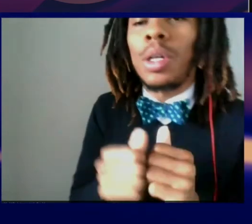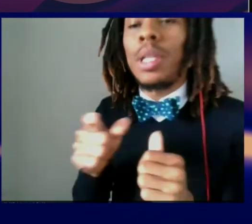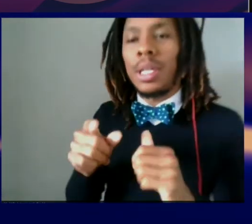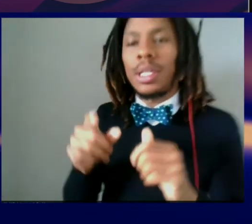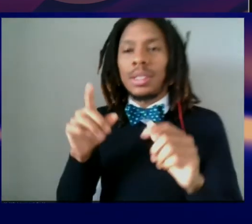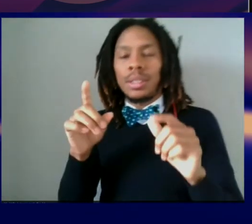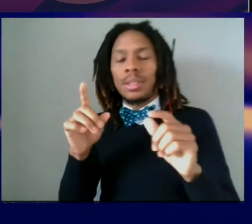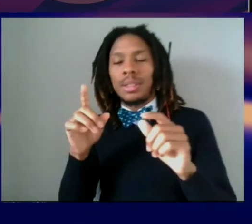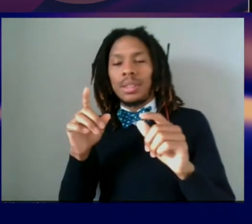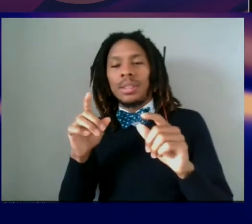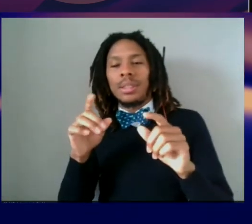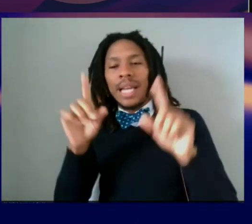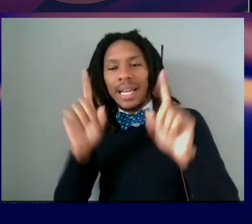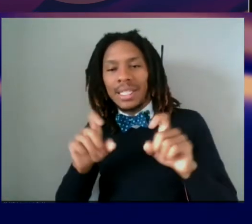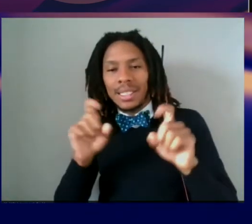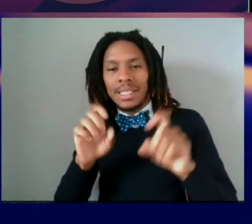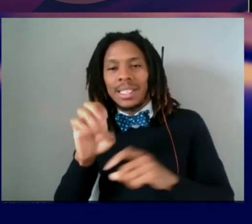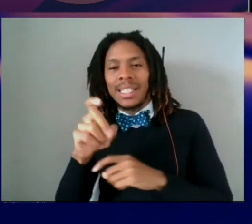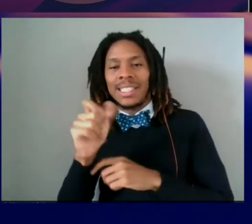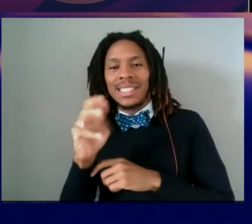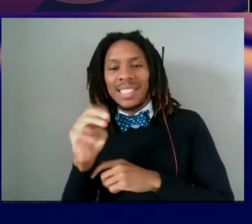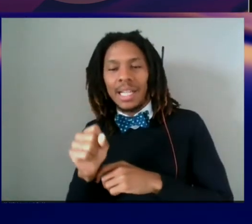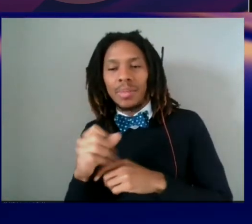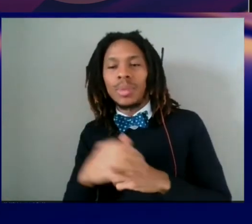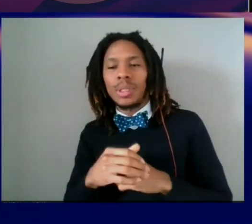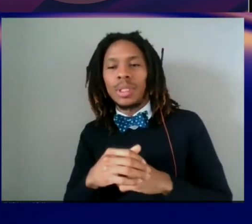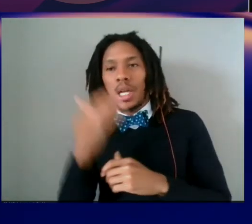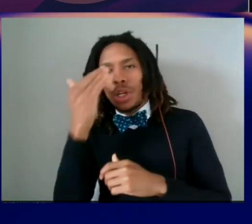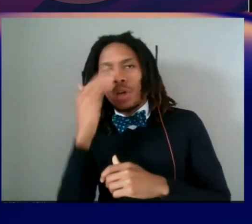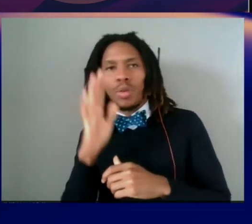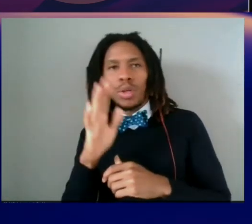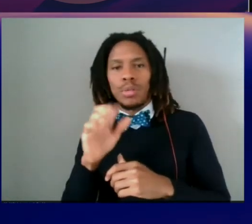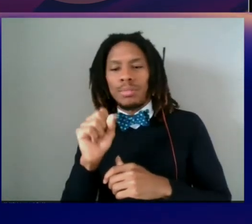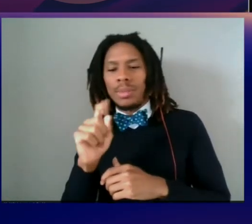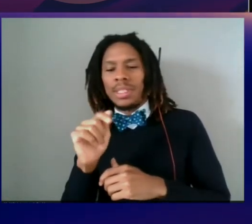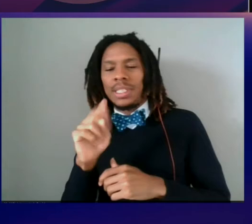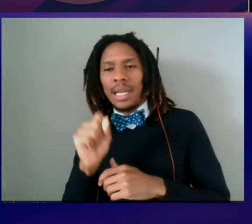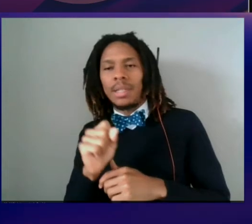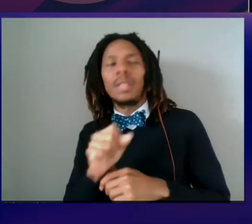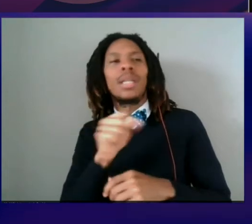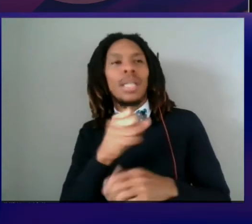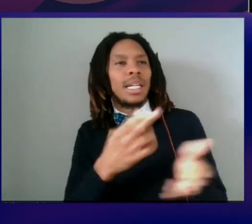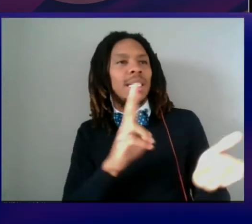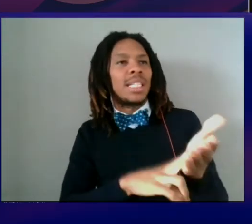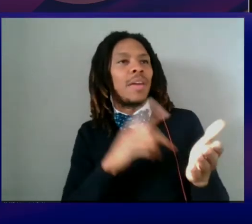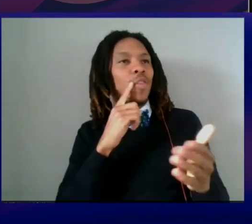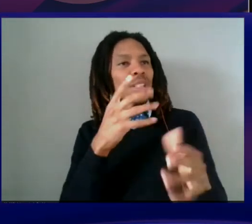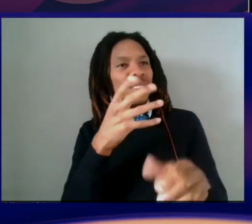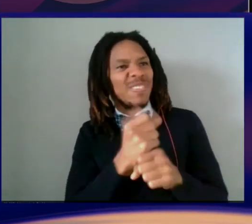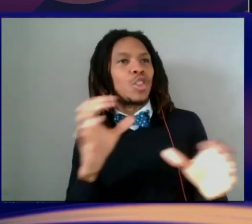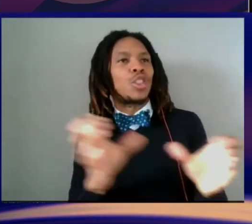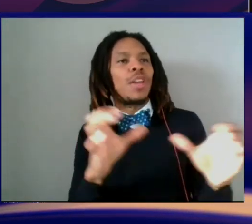while you are into that learning journey. Yes. - Yeah. And that's where you can sign up for the, the get certified challenge because we give you a free voucher